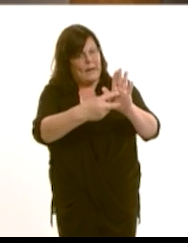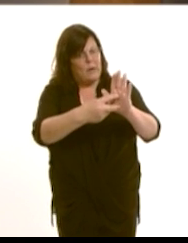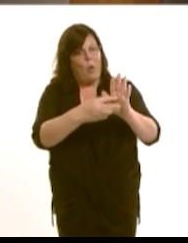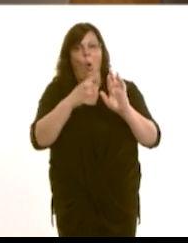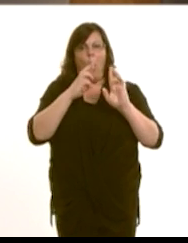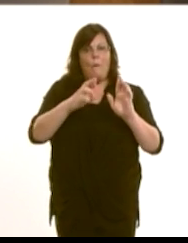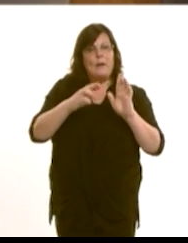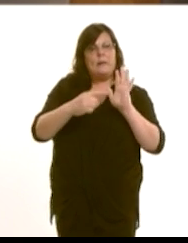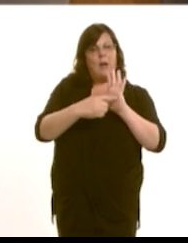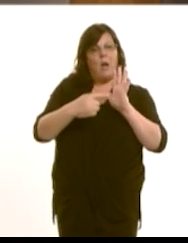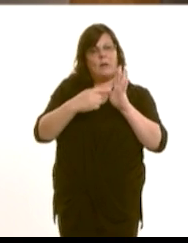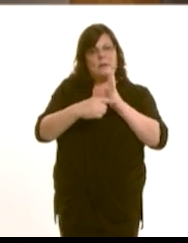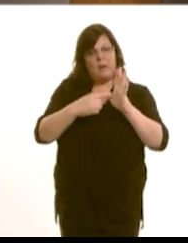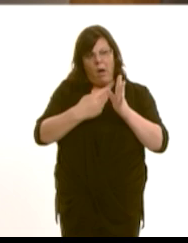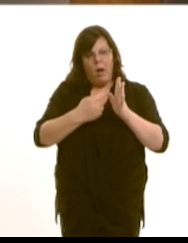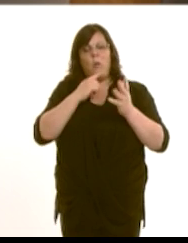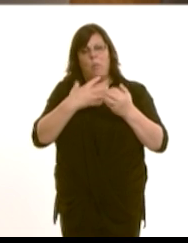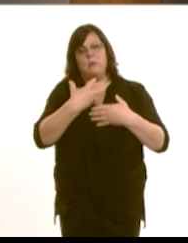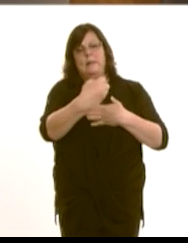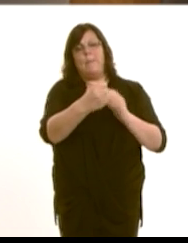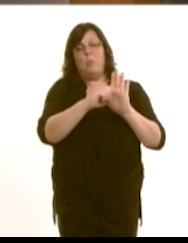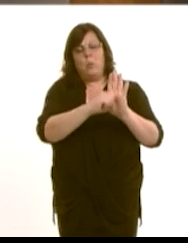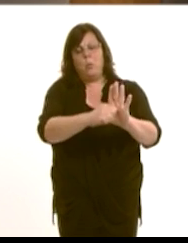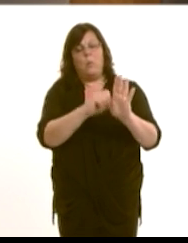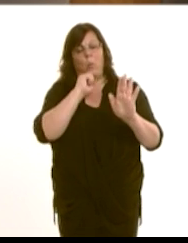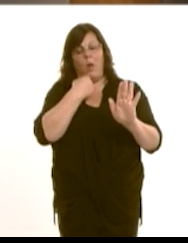We need to make sure that we can demonstrate to the people of Wales that that package will